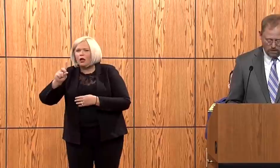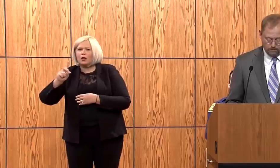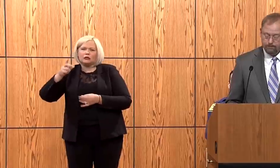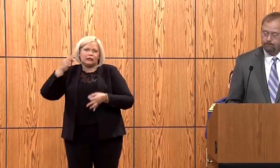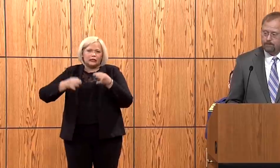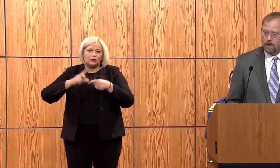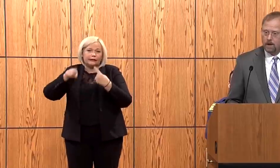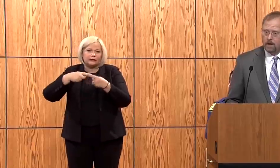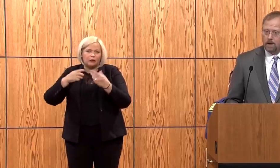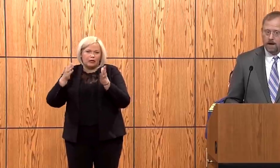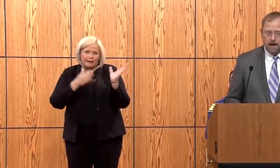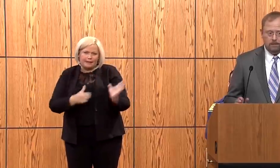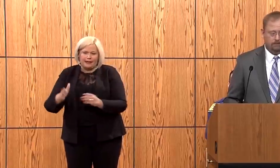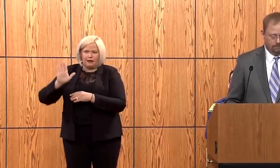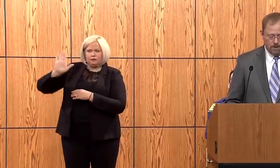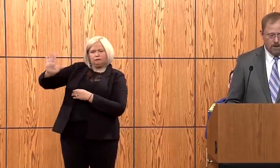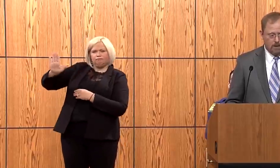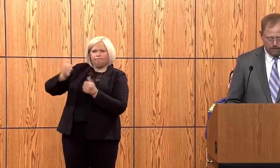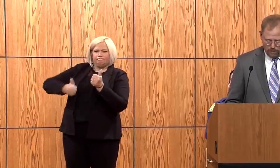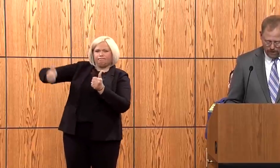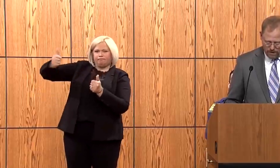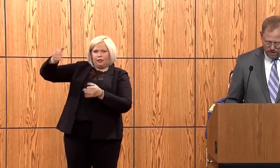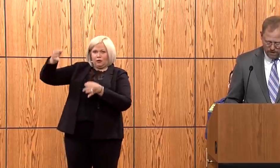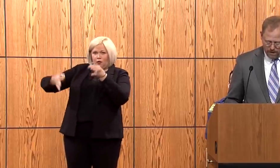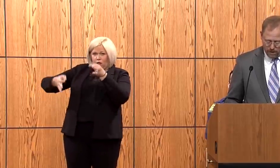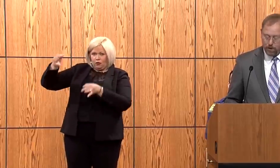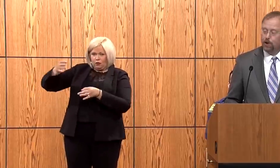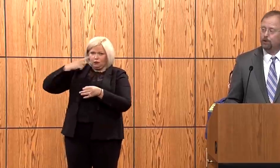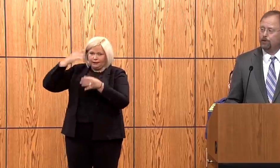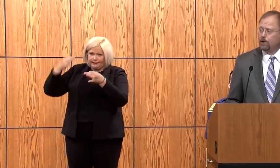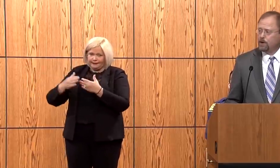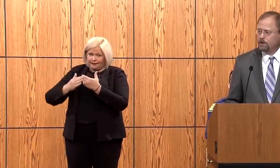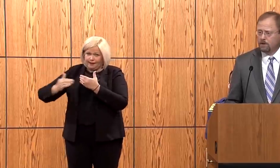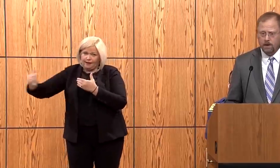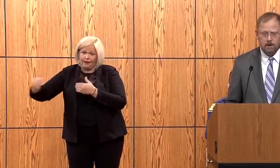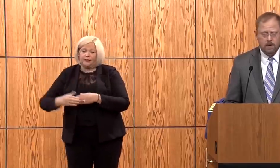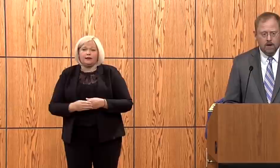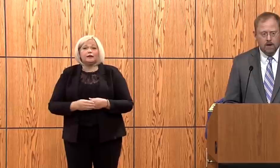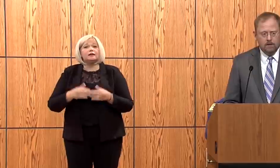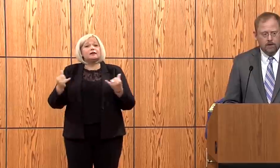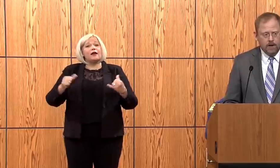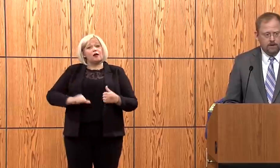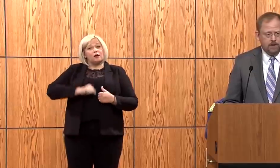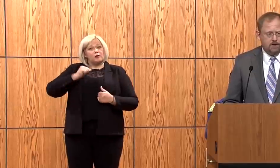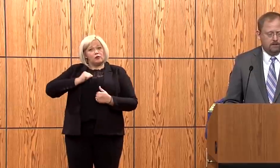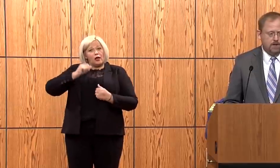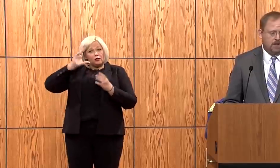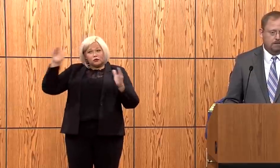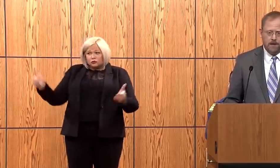MAKE APPEARANCES IN FEDERAL COURT AND THE COURT WILL DISCUSS COURT AND THE COURT WILL DISCUSS THEIR ARAINMENTS AS WELL AS BOND THEIR ARAINMENTS AS WELL AS BOND AND PRELIMINARY HEARINGS.